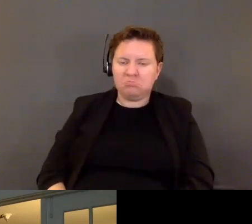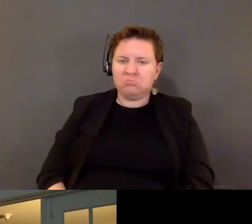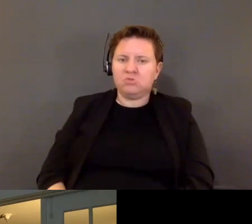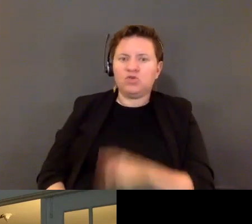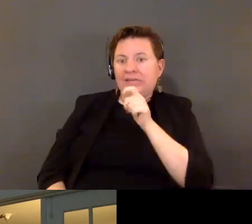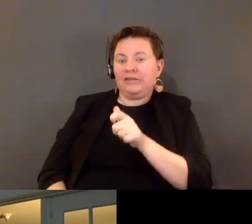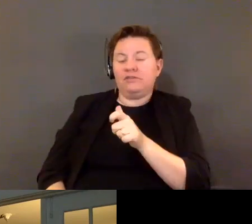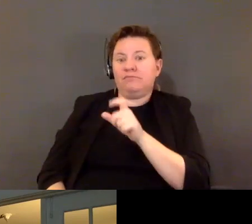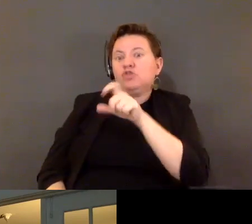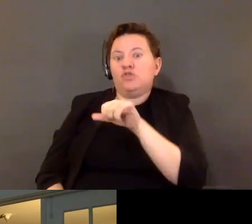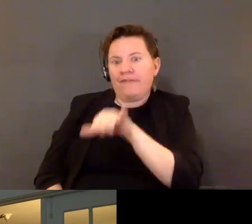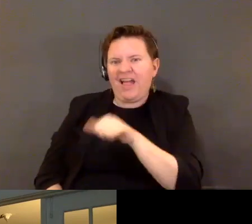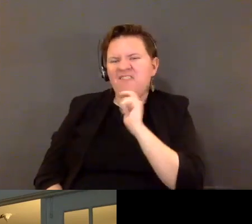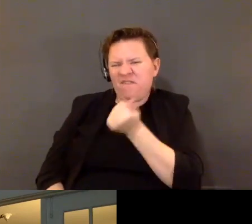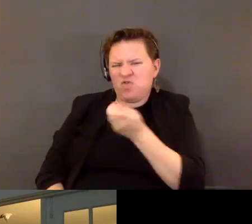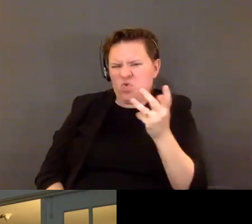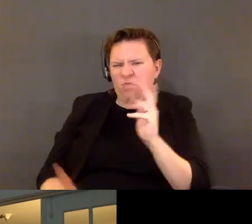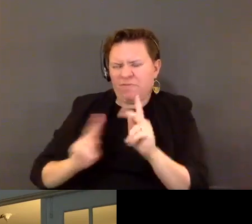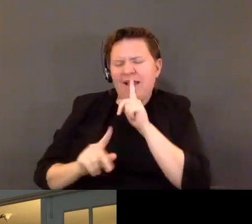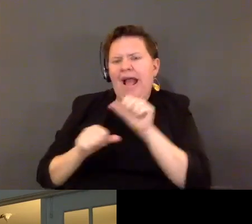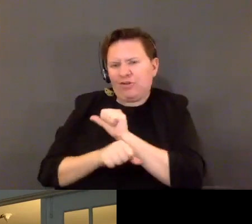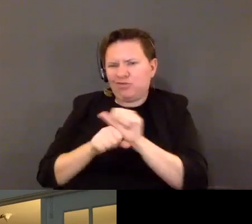and there were very very few people who deserved it and most of them were dead